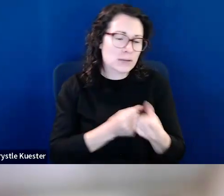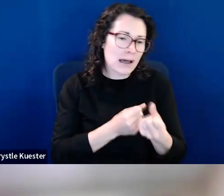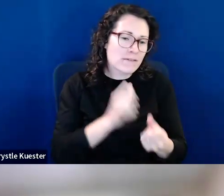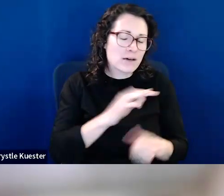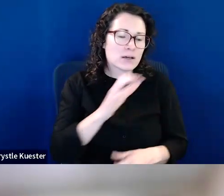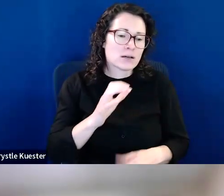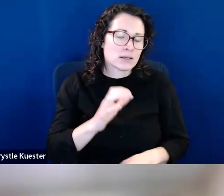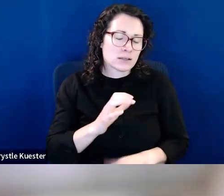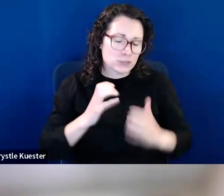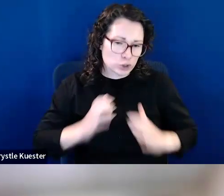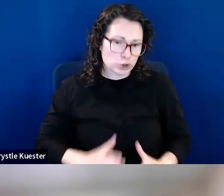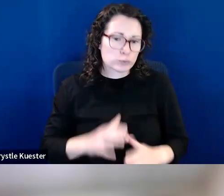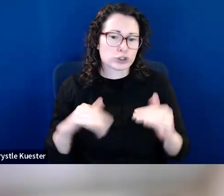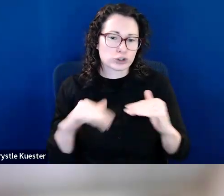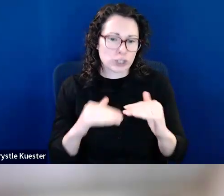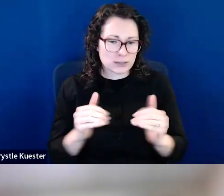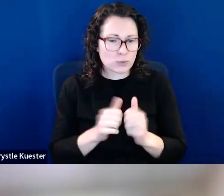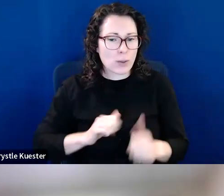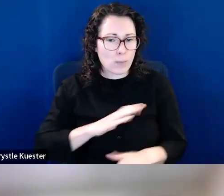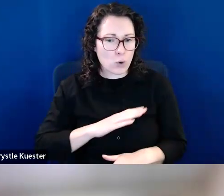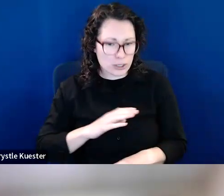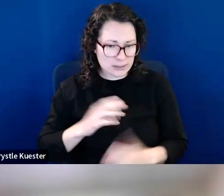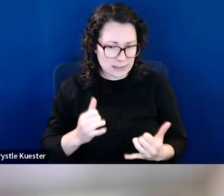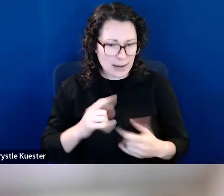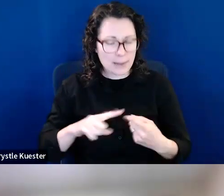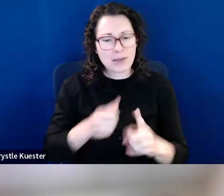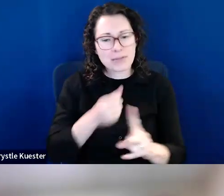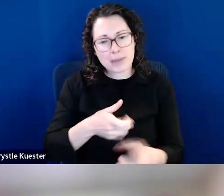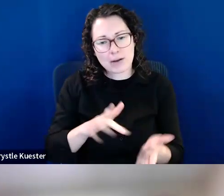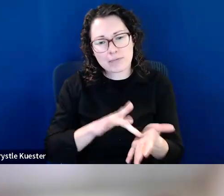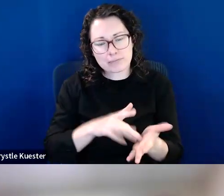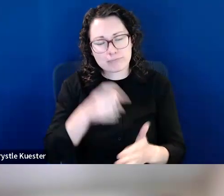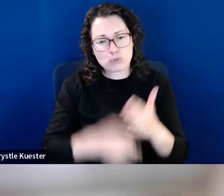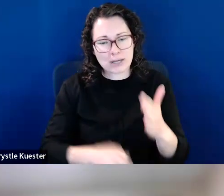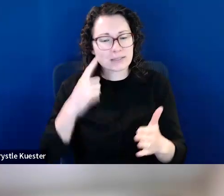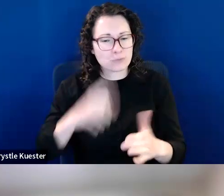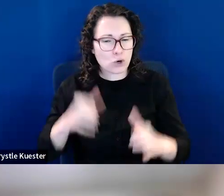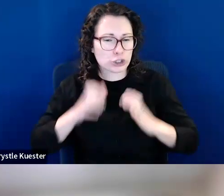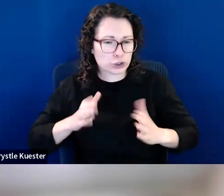Justice with the board today about the impact of prescription drug prices on consumers. OCJ